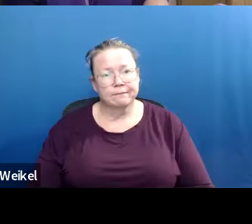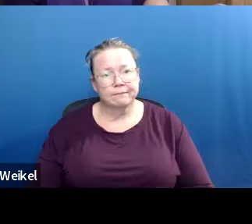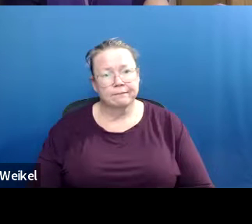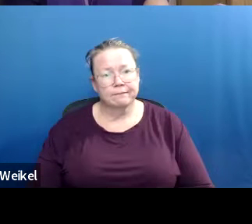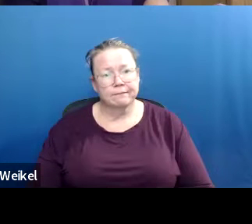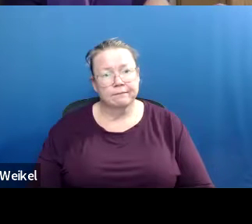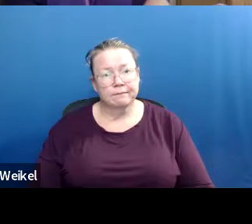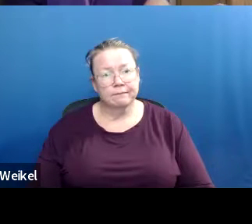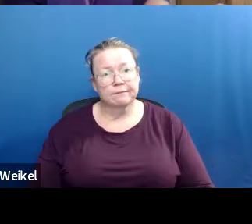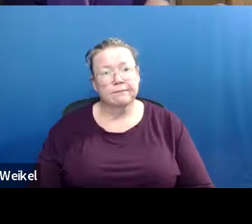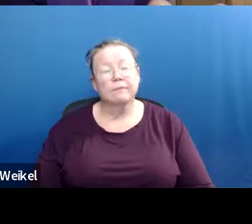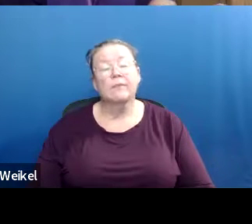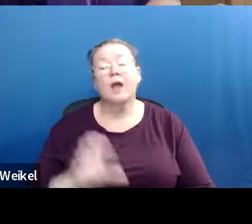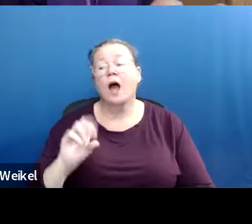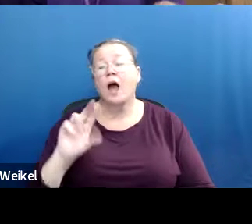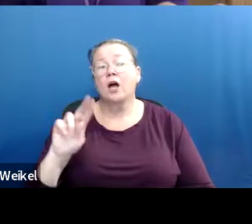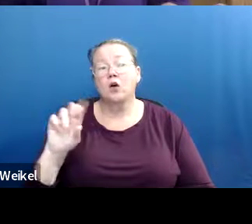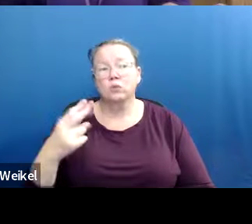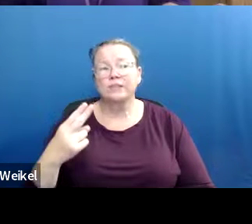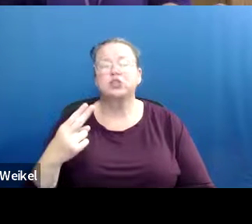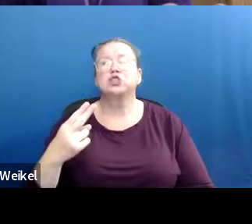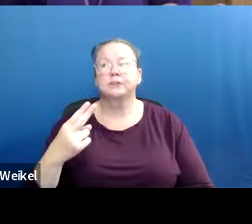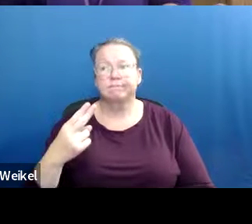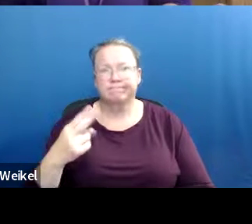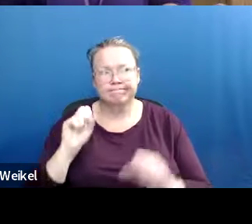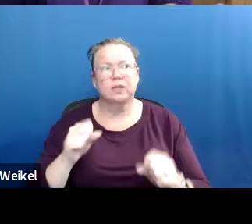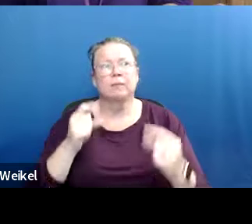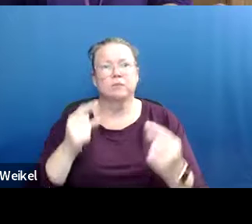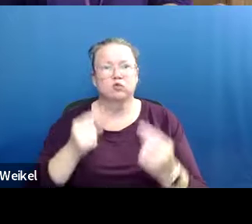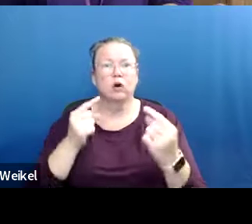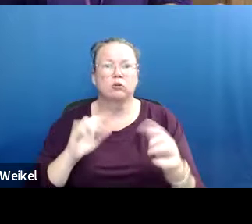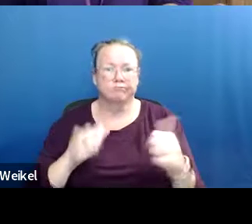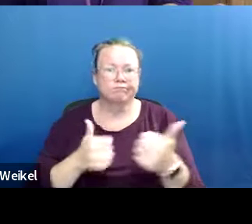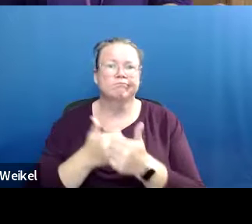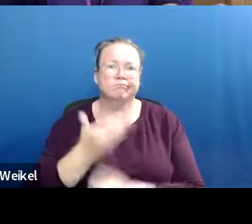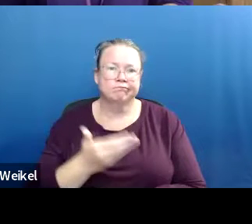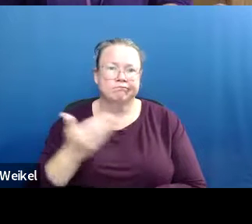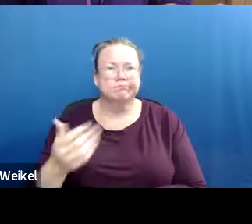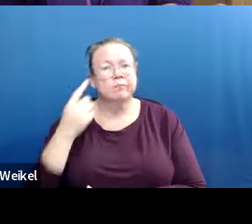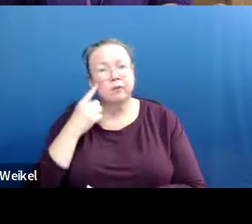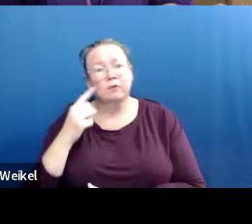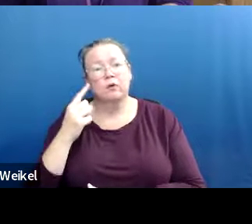Harm (He/Him): Outreach can be a very struggling thing for an independent living center.